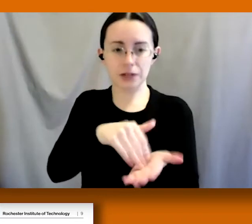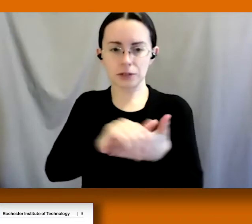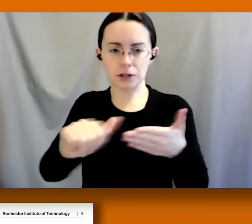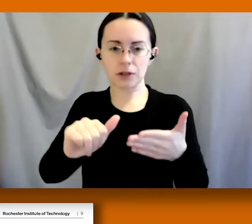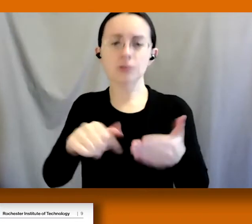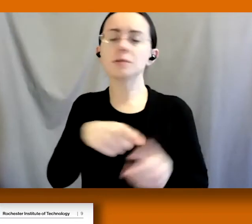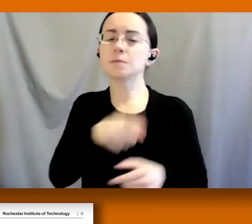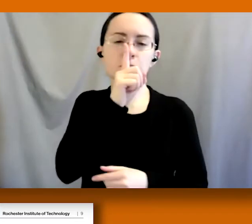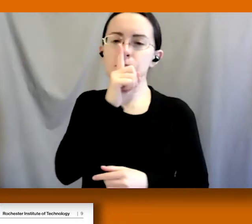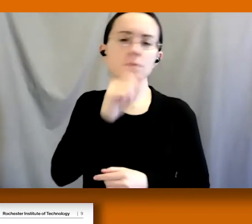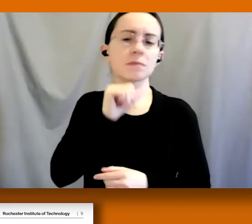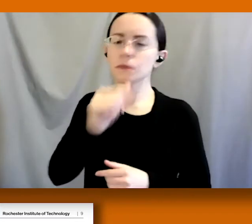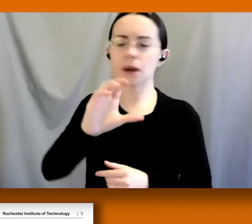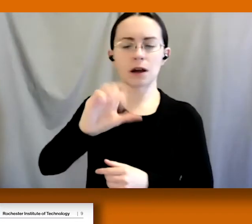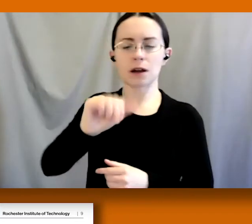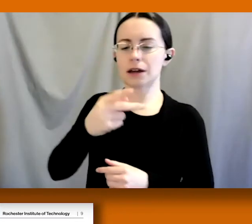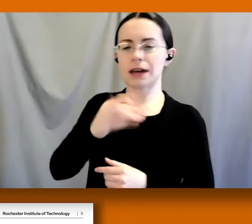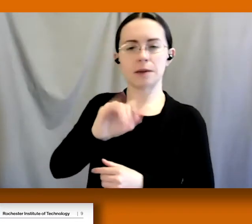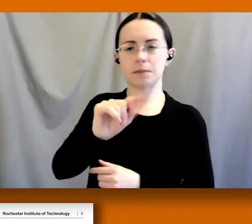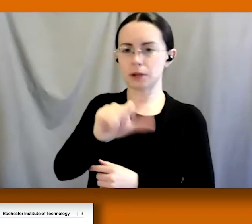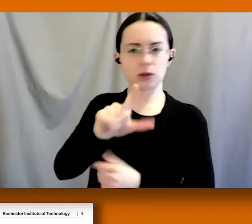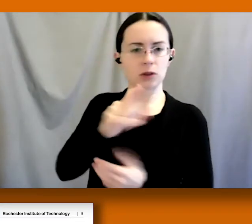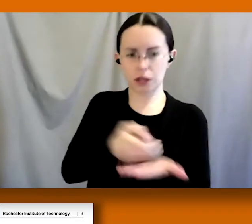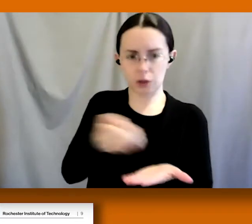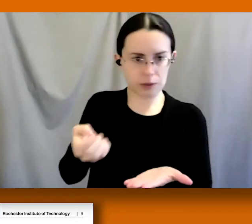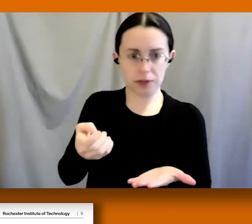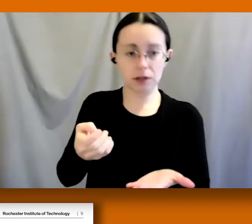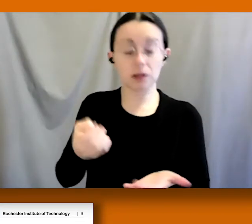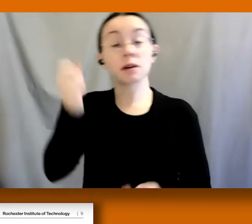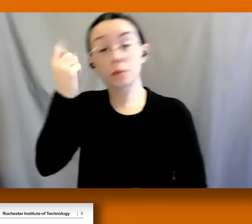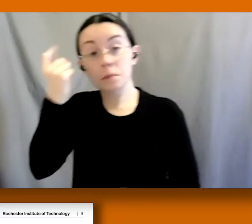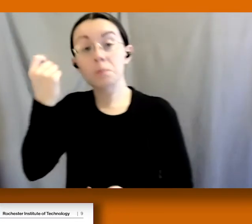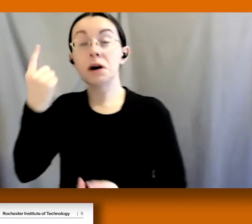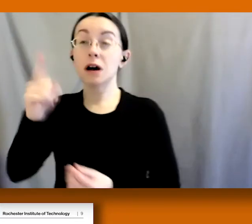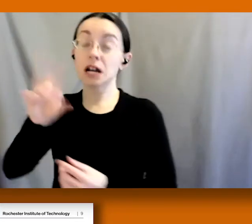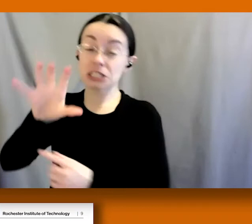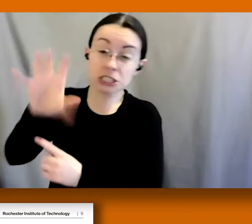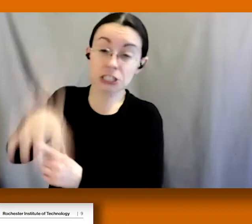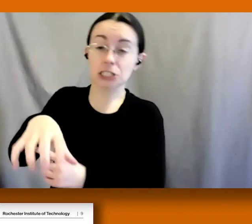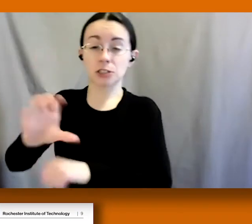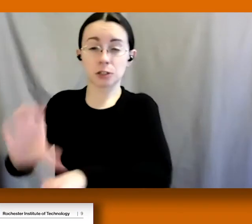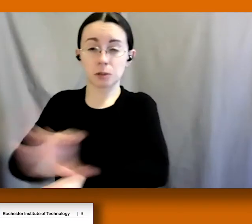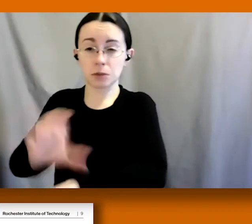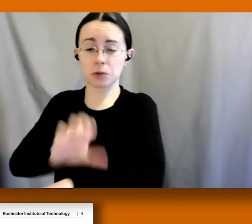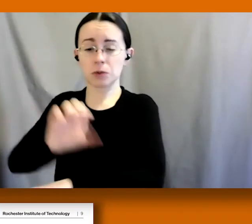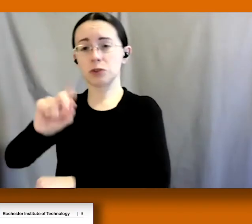But buying a supercomputer whose...CPU, their memory,